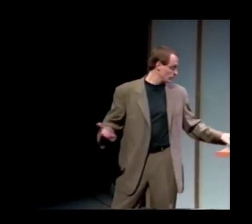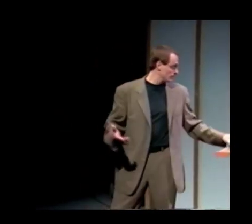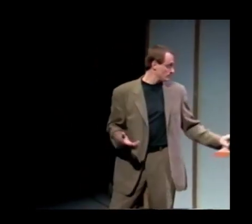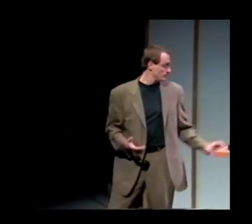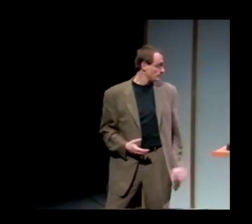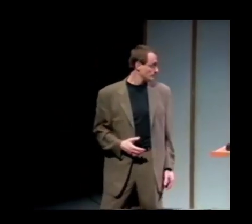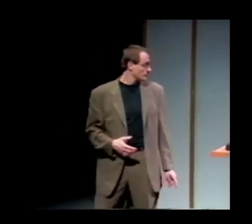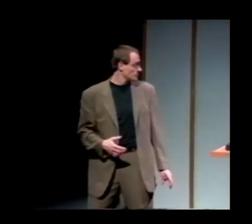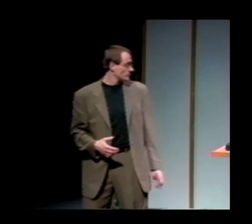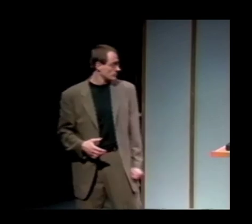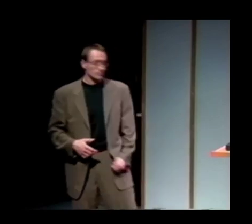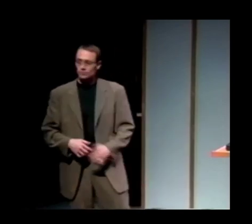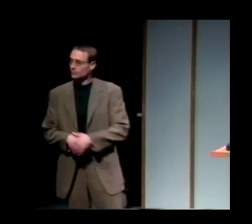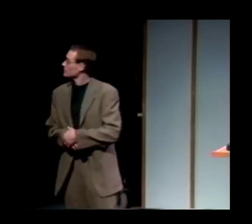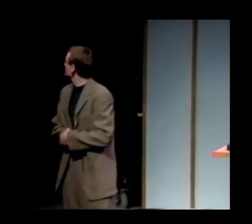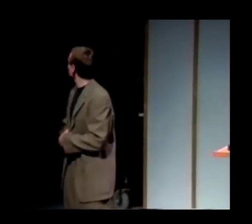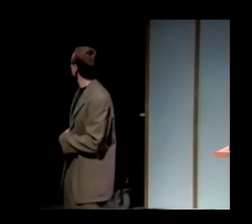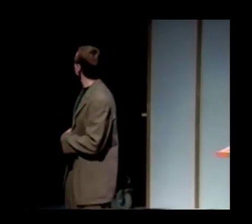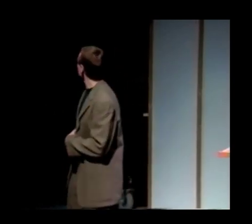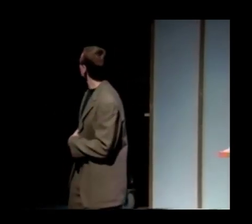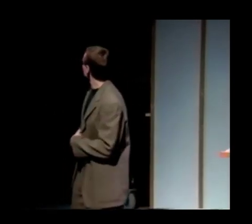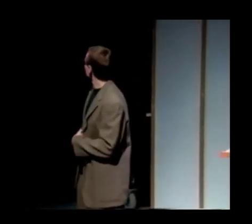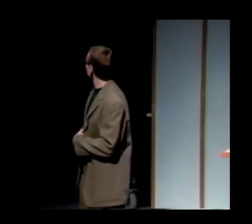OK. SO THE CONCLUSION IS...